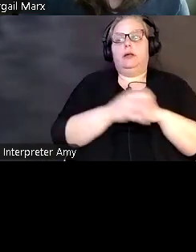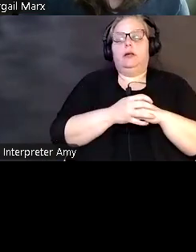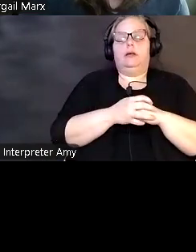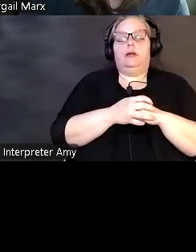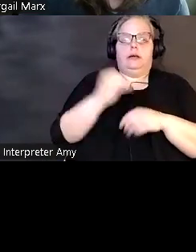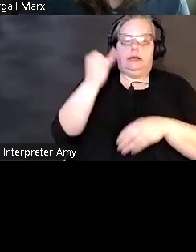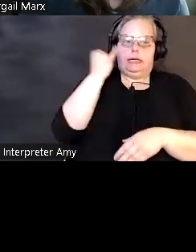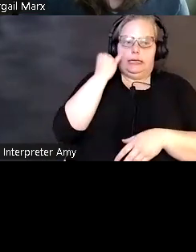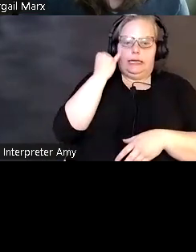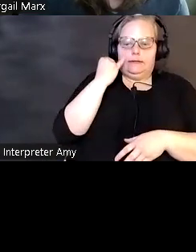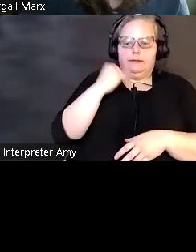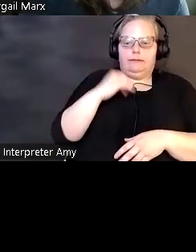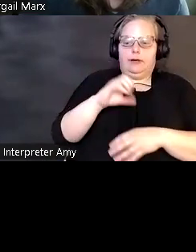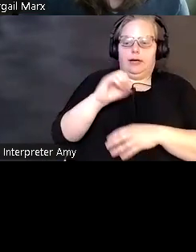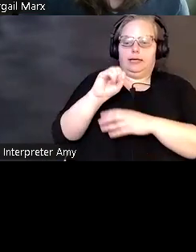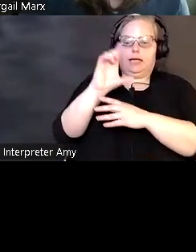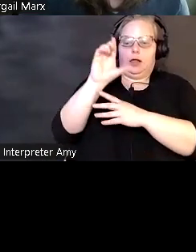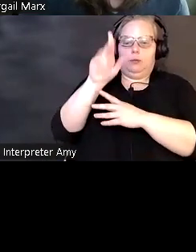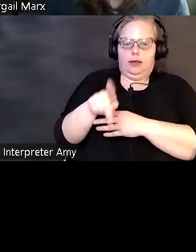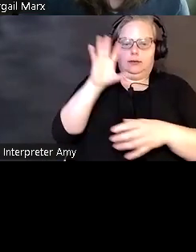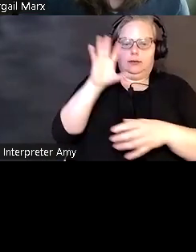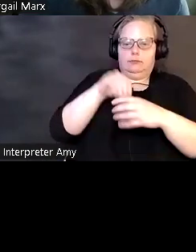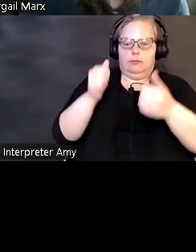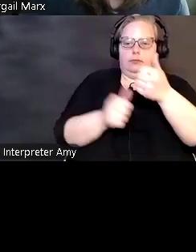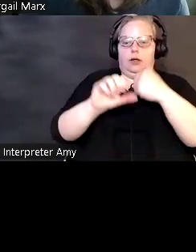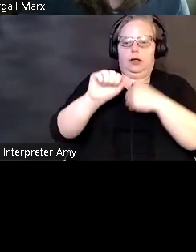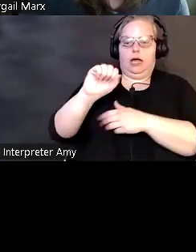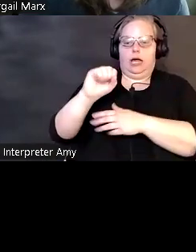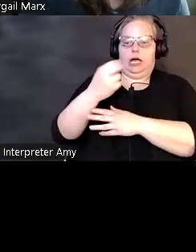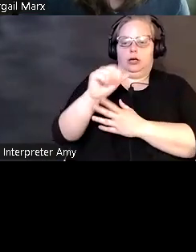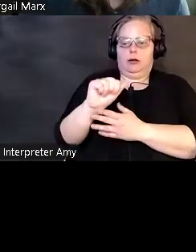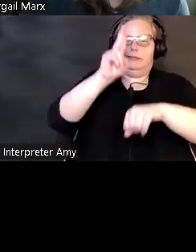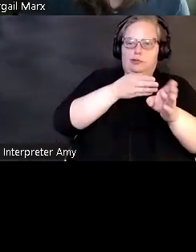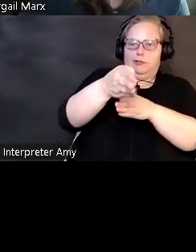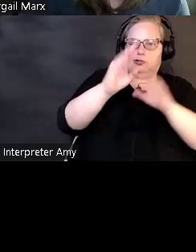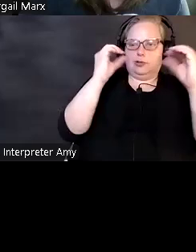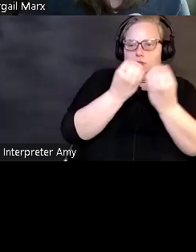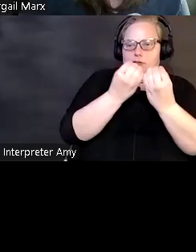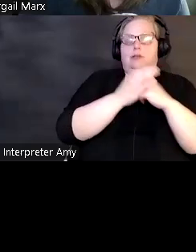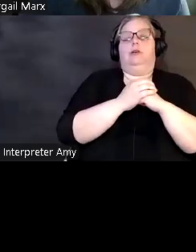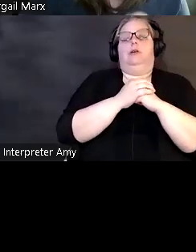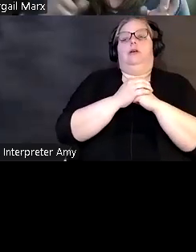pathologists are part of ASHA, our national professional organization, there is what